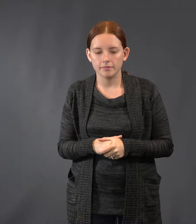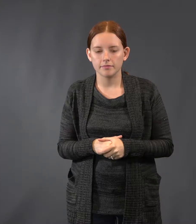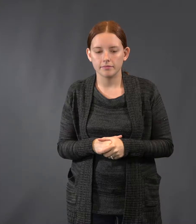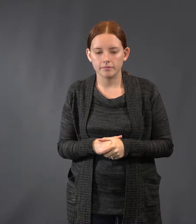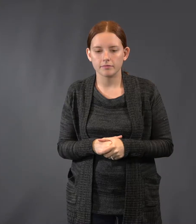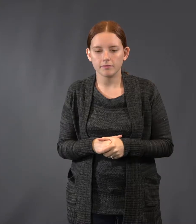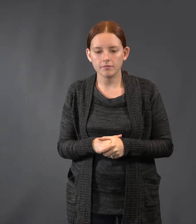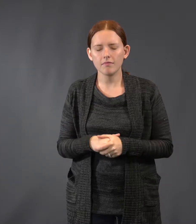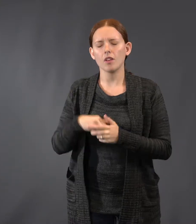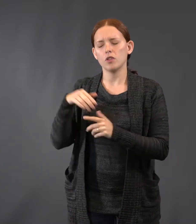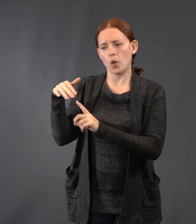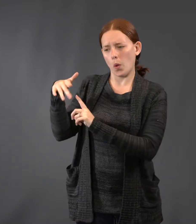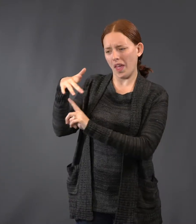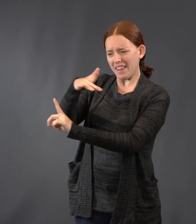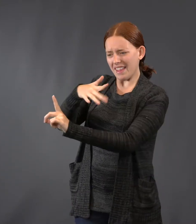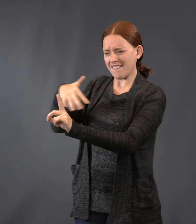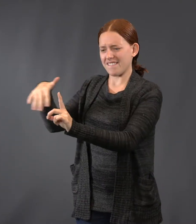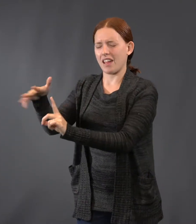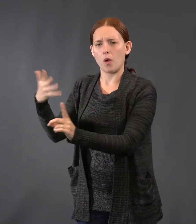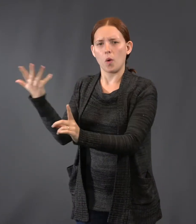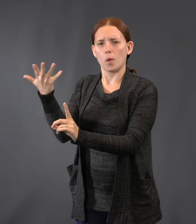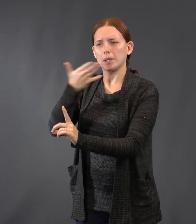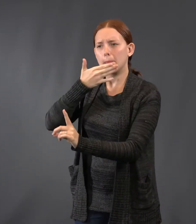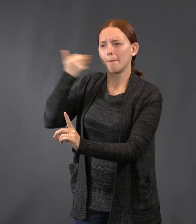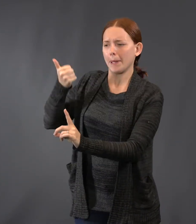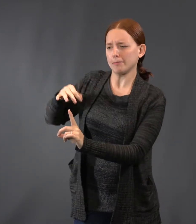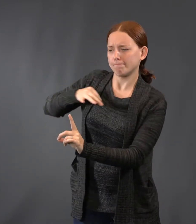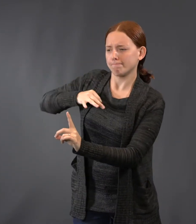When you think about the environment that will be most beneficial to a deaf